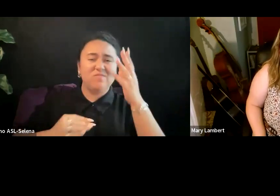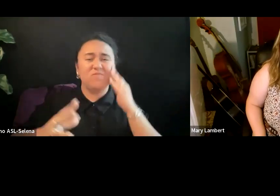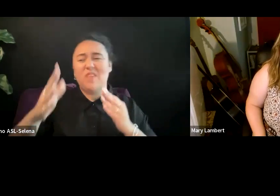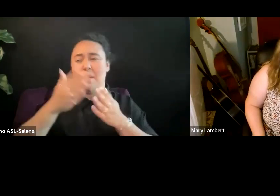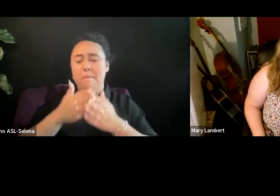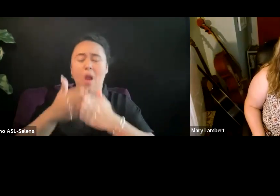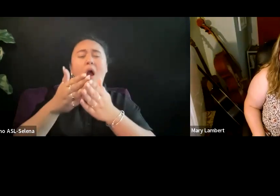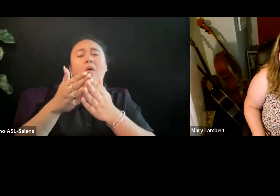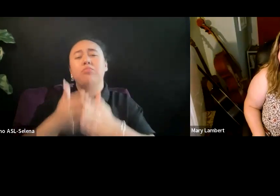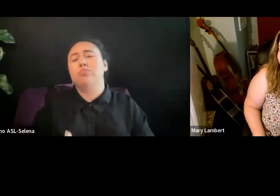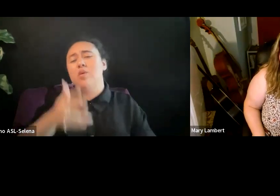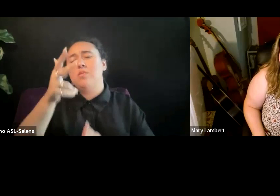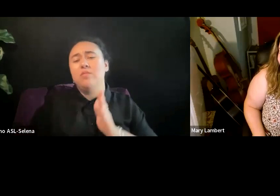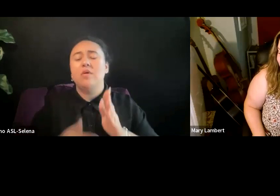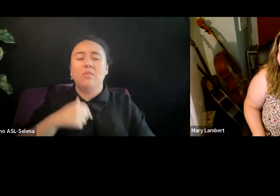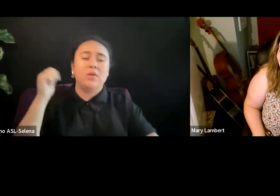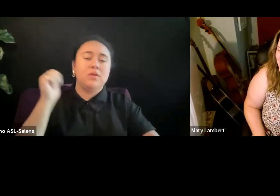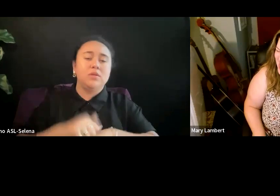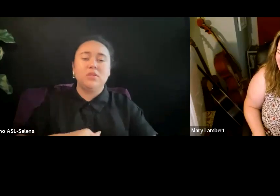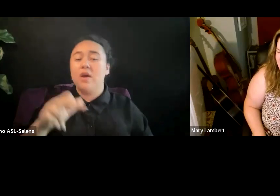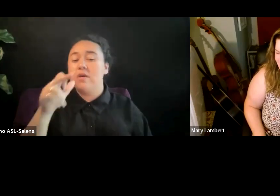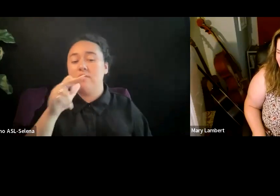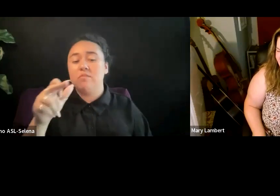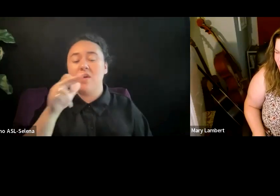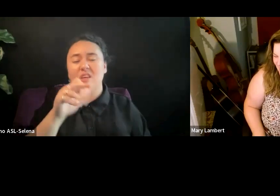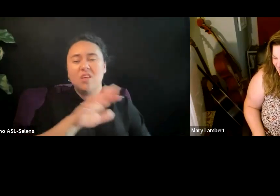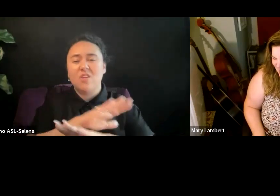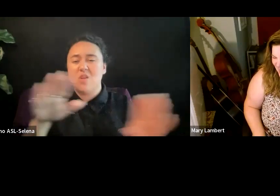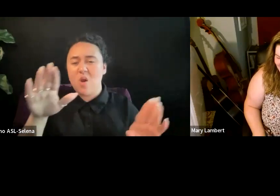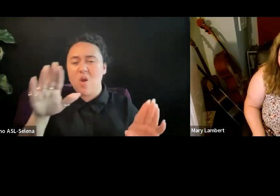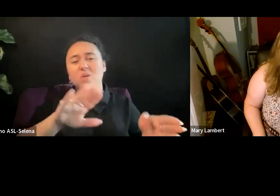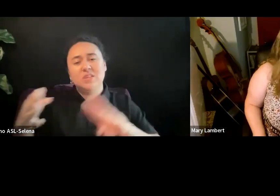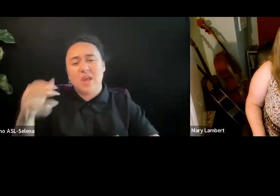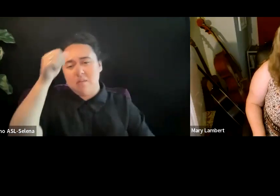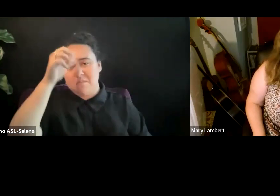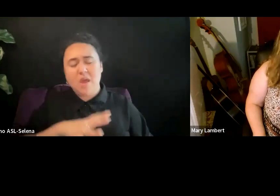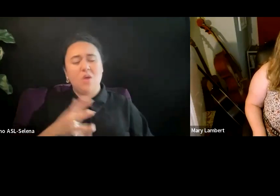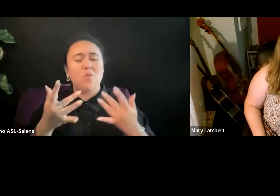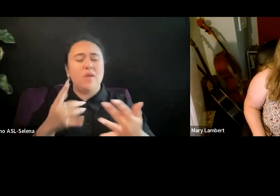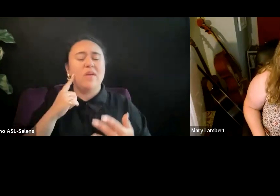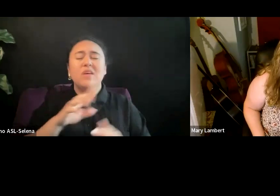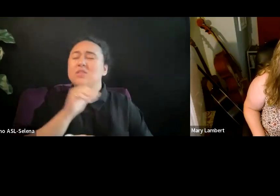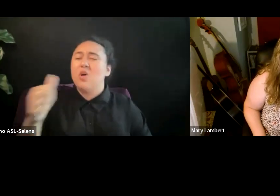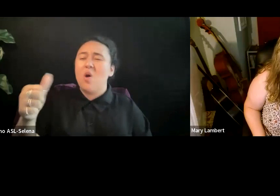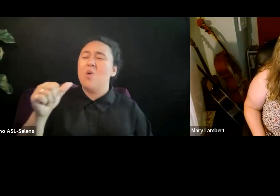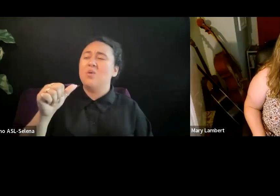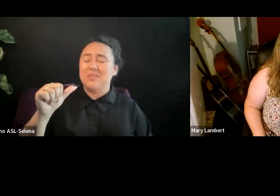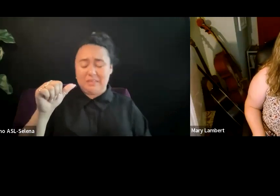I'm a tough motherfucker. And no dead man. Wait, Don't deny me.